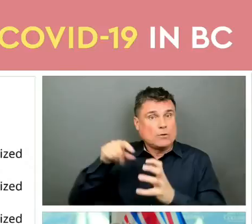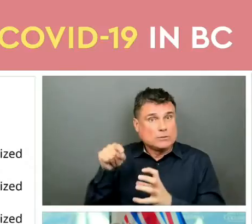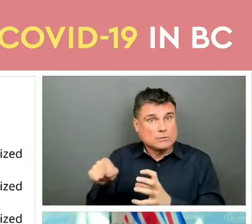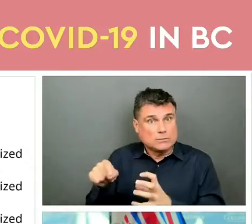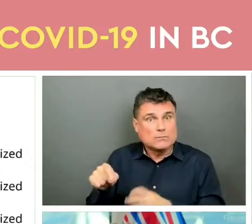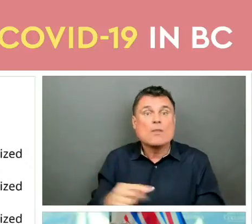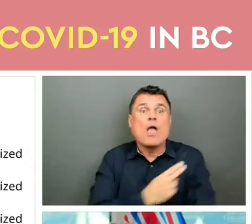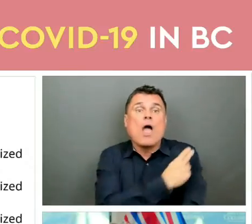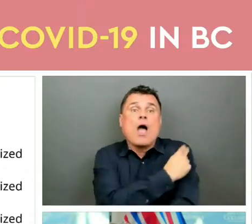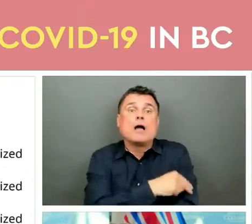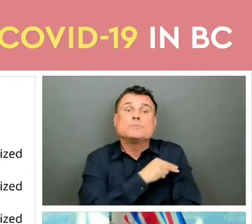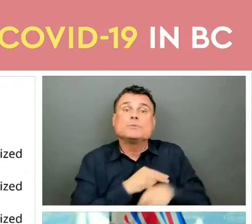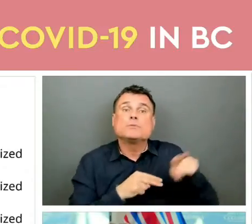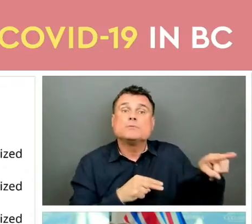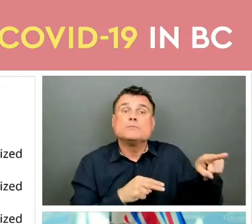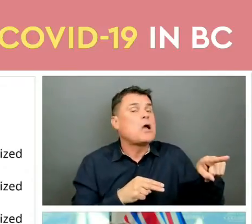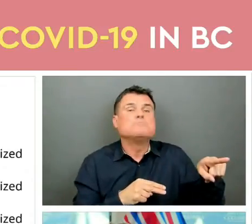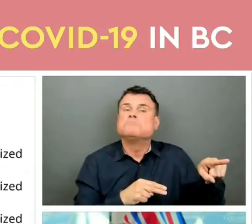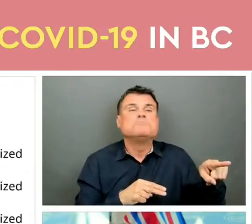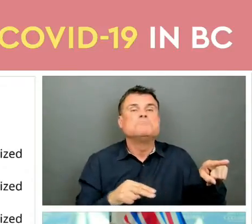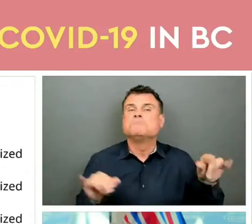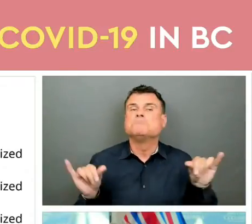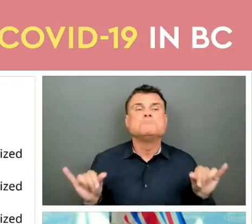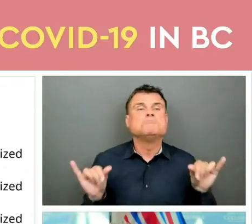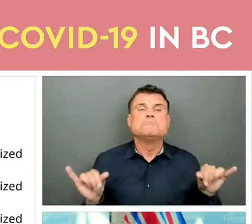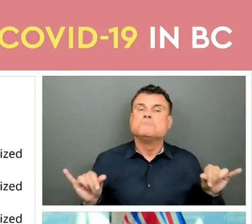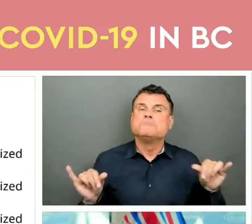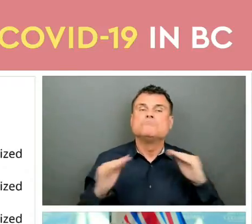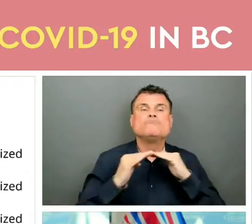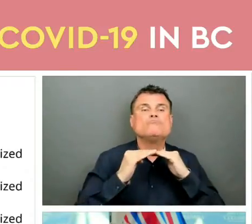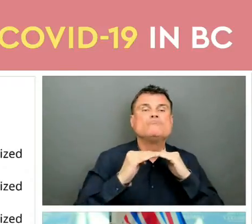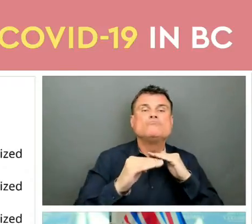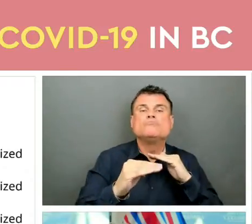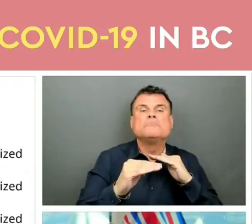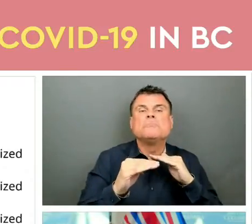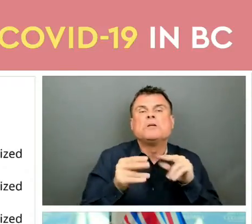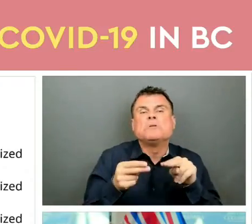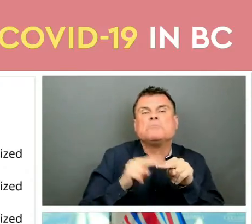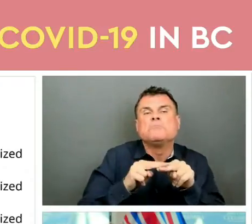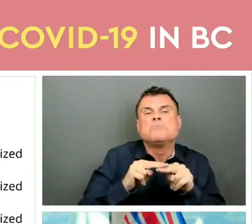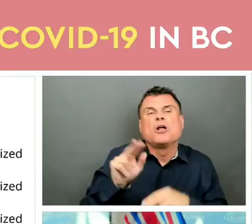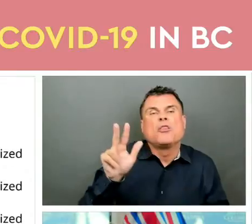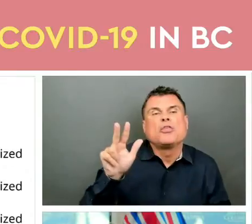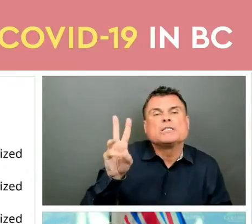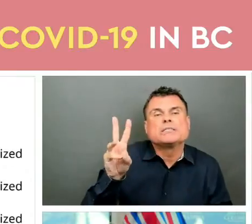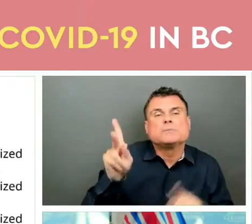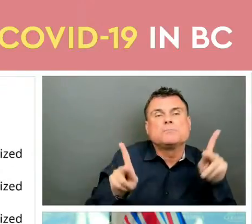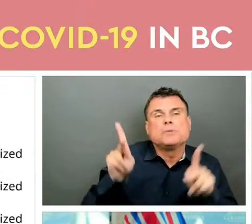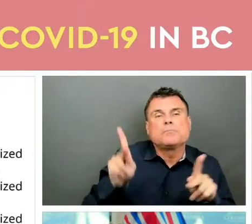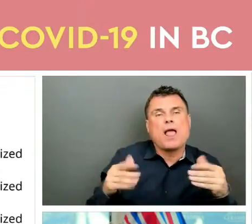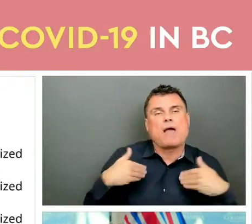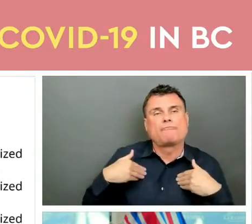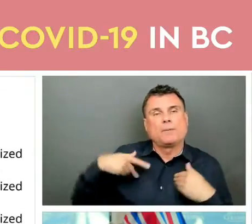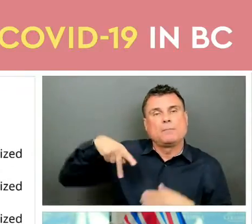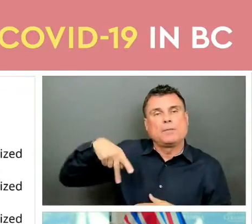again, a very small number, so only 36 people were hospitalized with P 1 over the month of March.